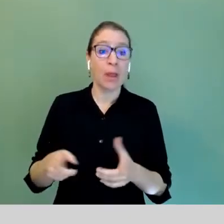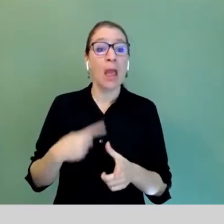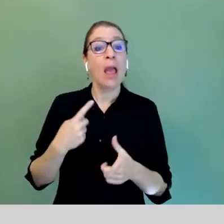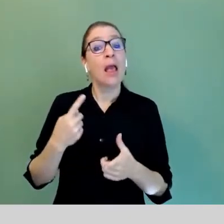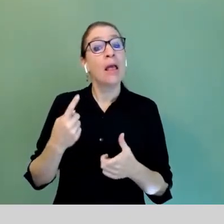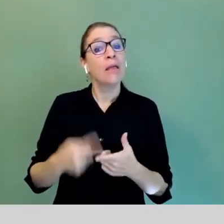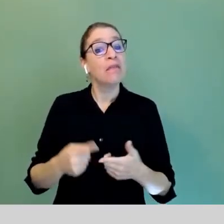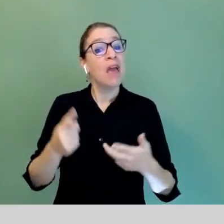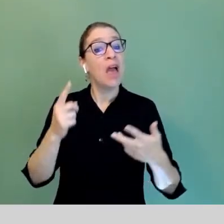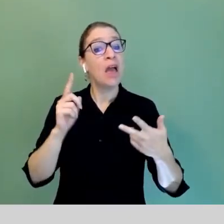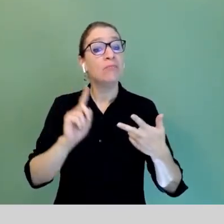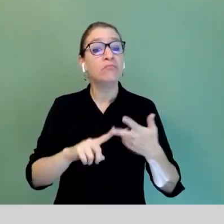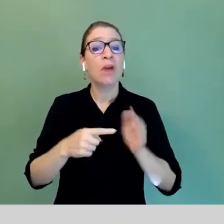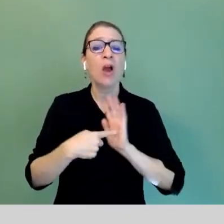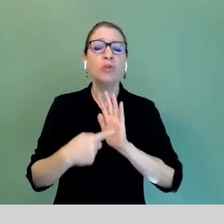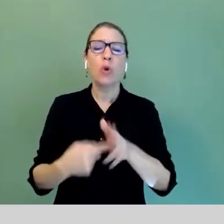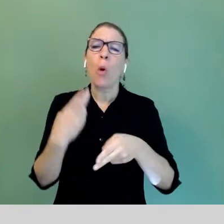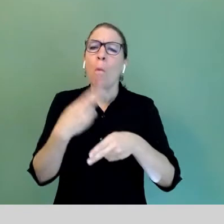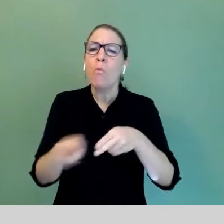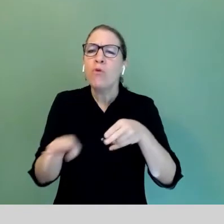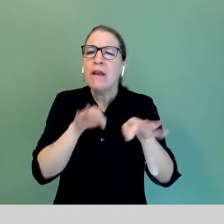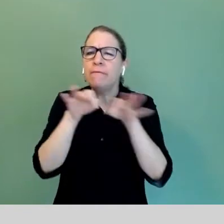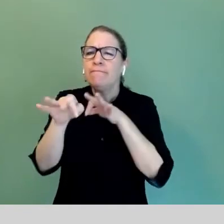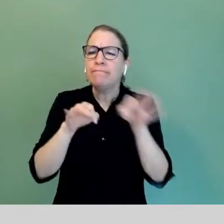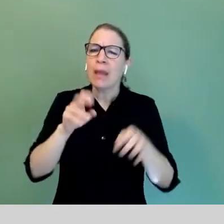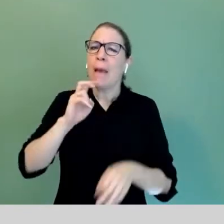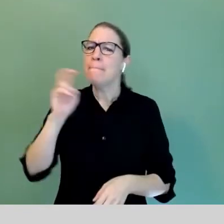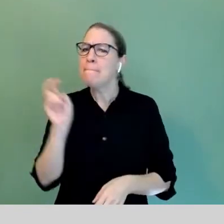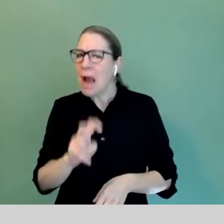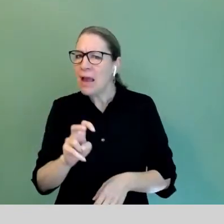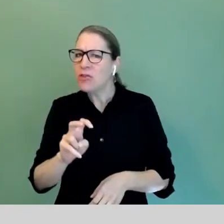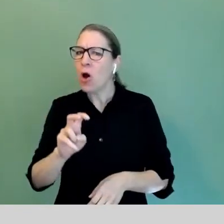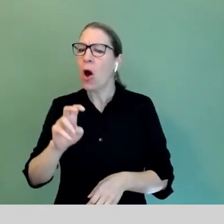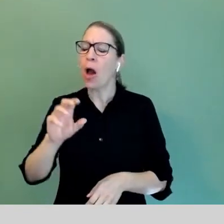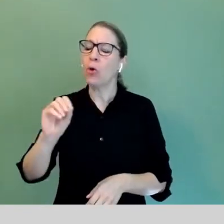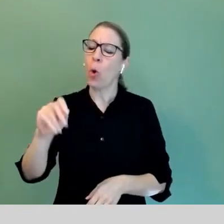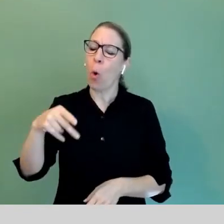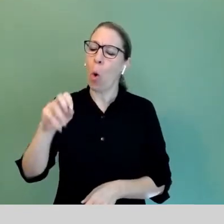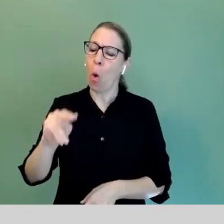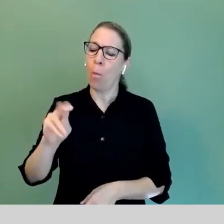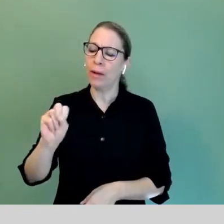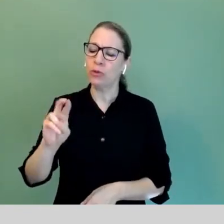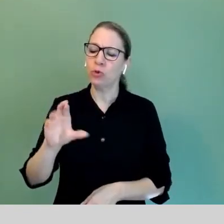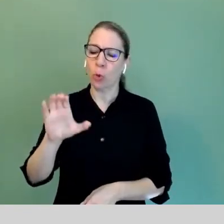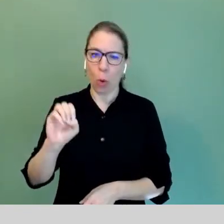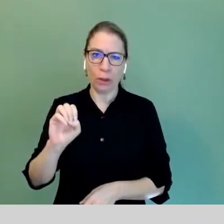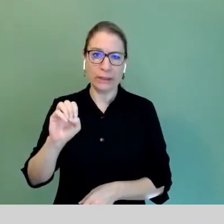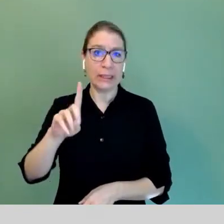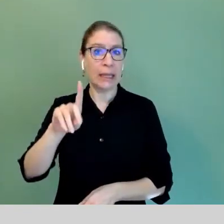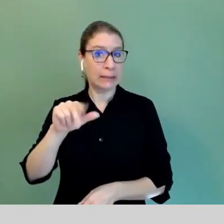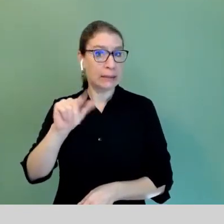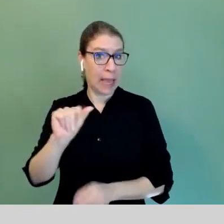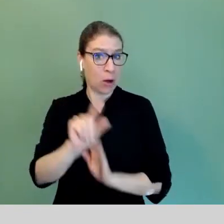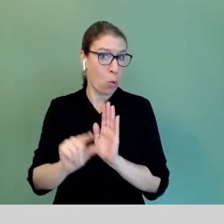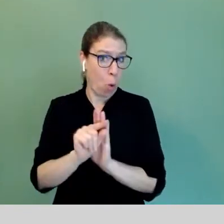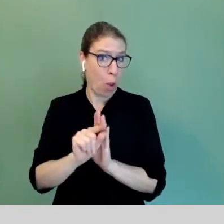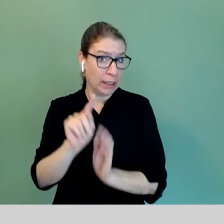then I'm going to show you a brief overview of the Python-based source data quality tools that I found out there.